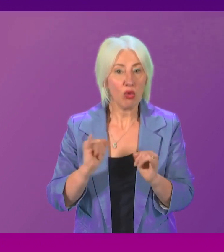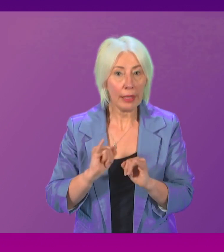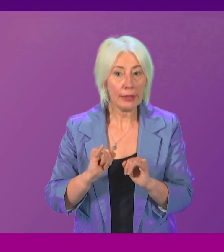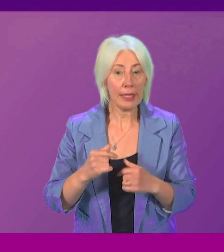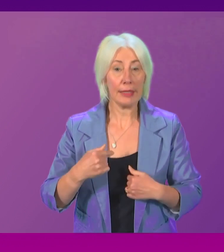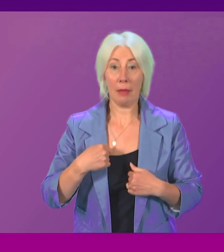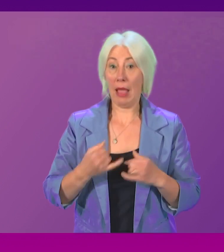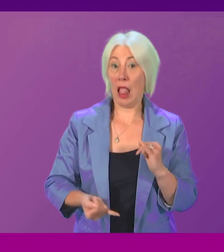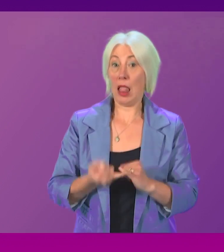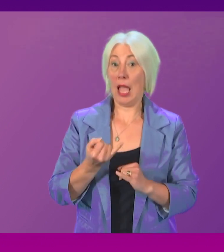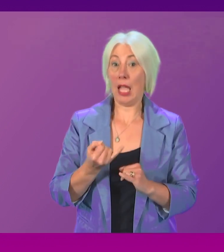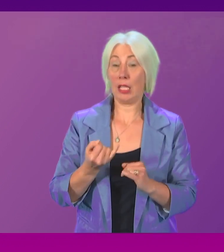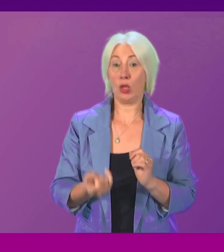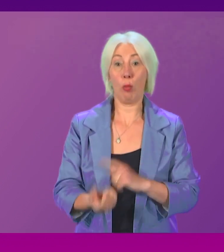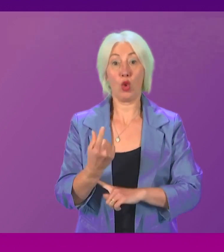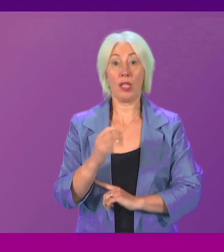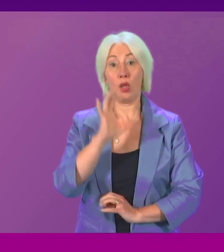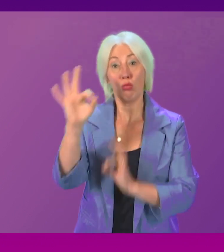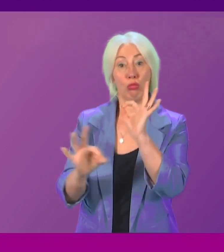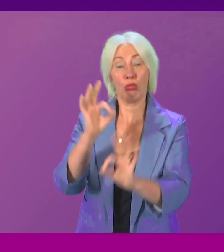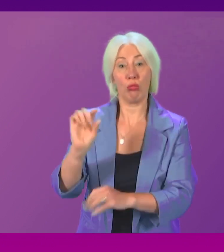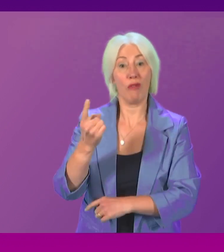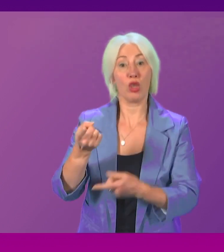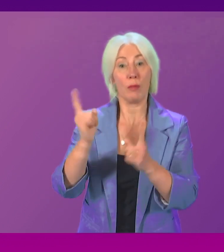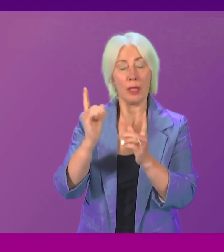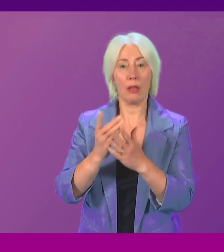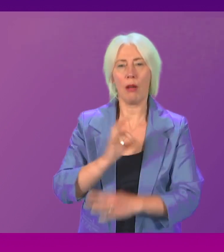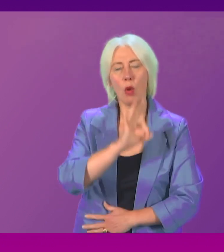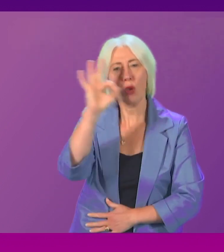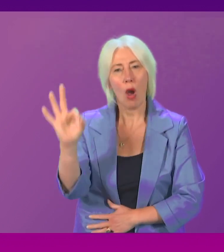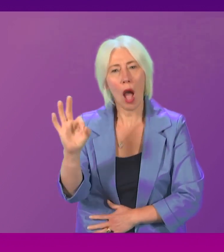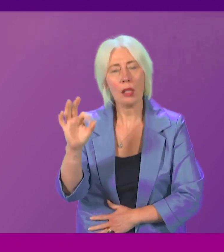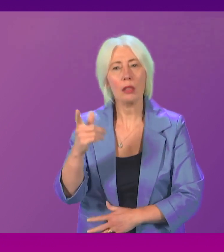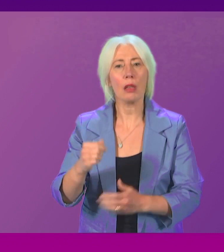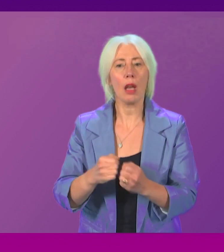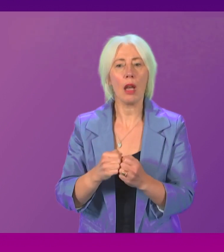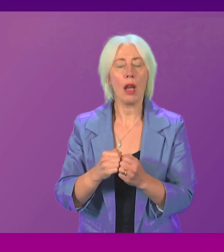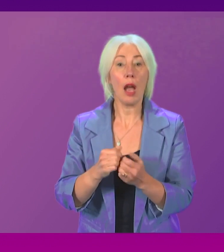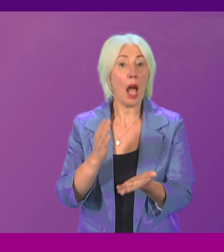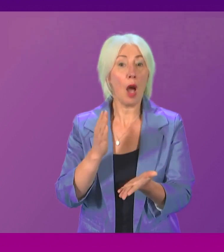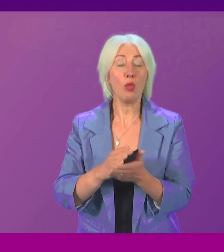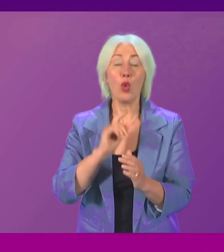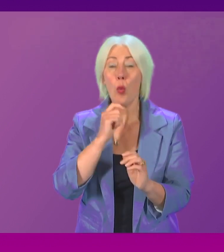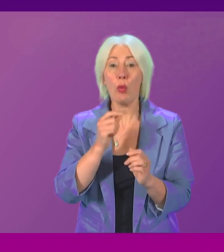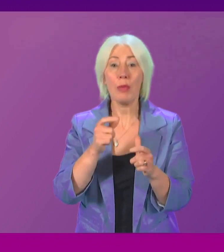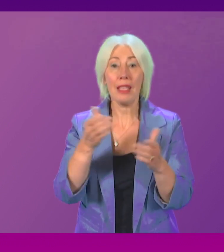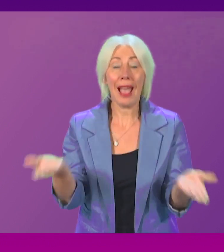Given that this is my last opportunity to question the First Minister, I want to ask about the finishing touches to what I am sure will be a handover document for her successor.